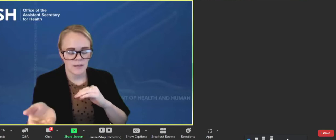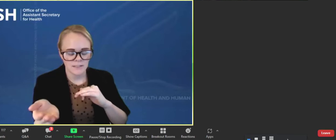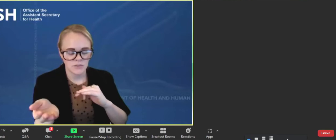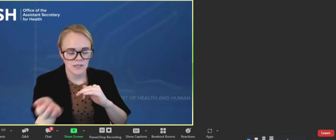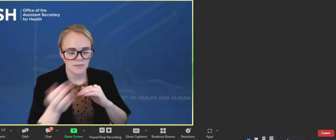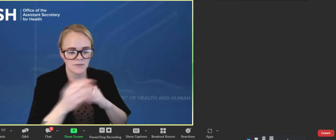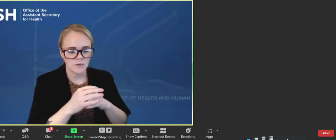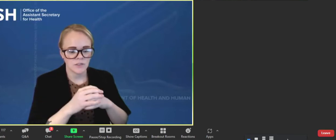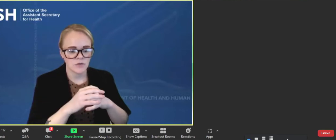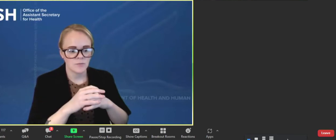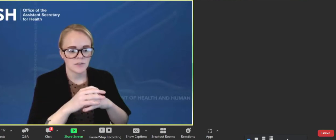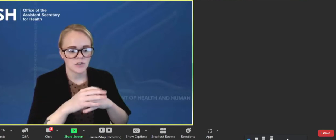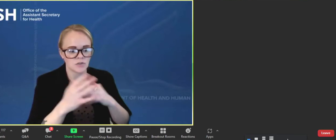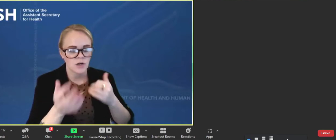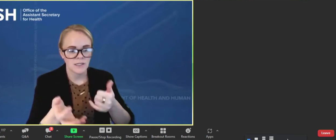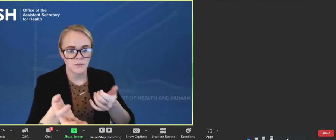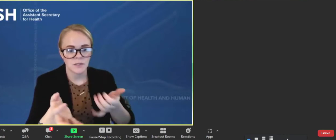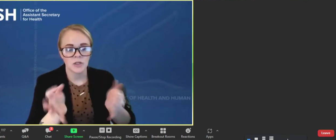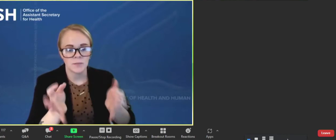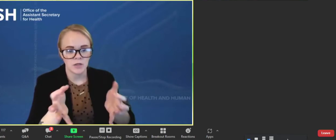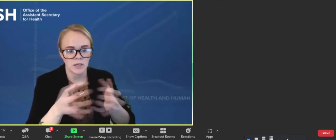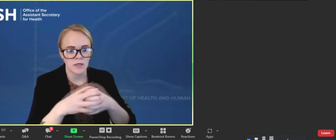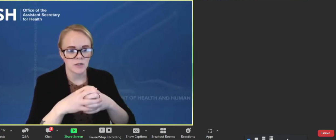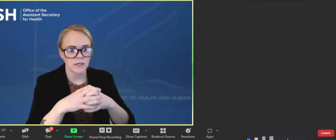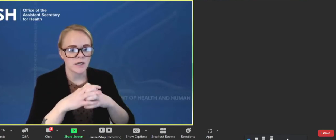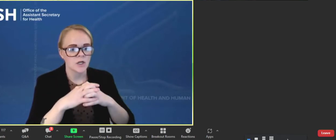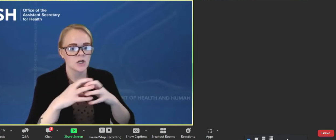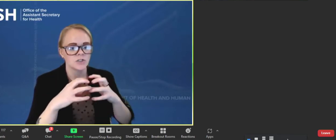Susan, I believe it was you who mentioned trust with the community earlier.